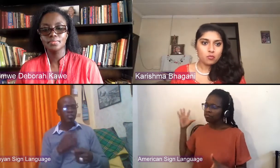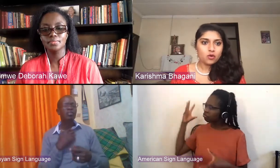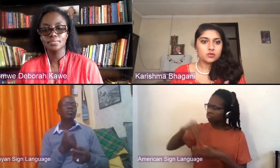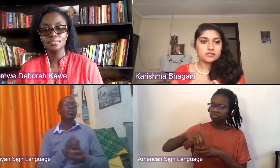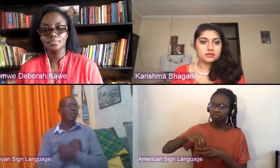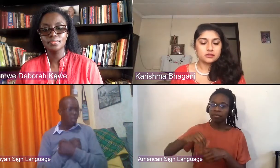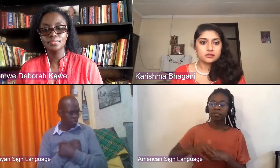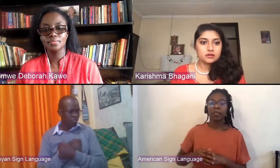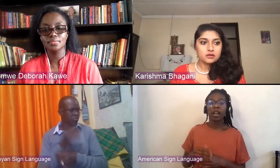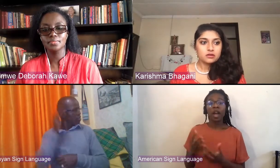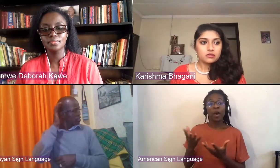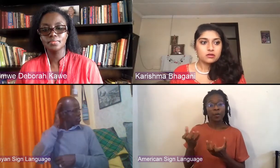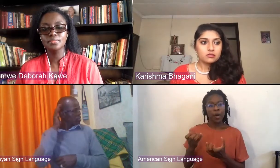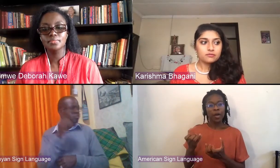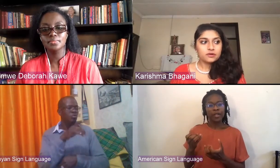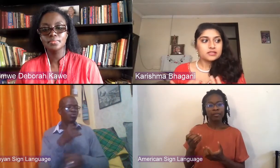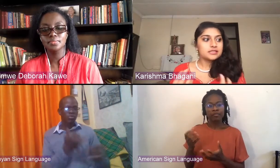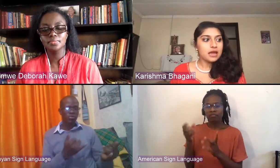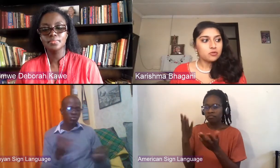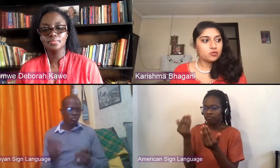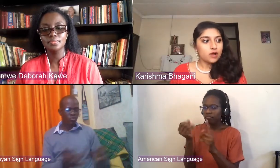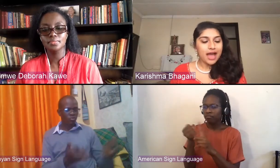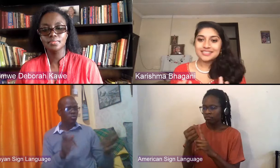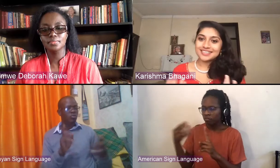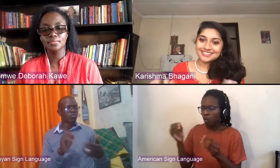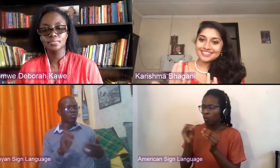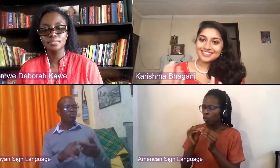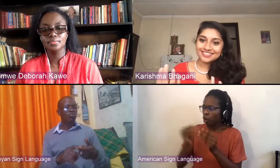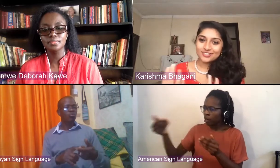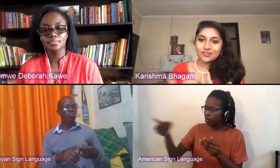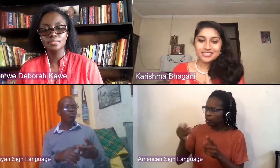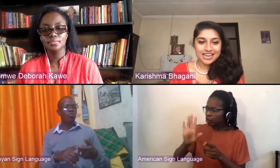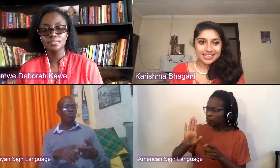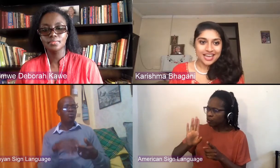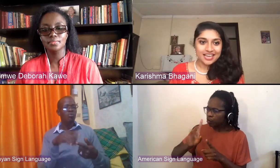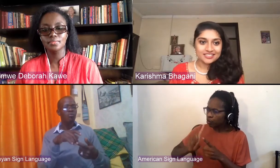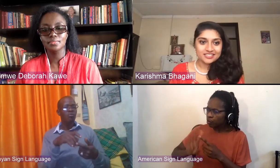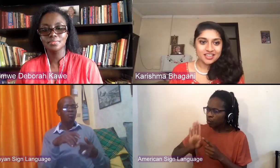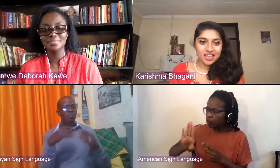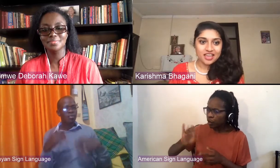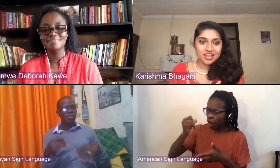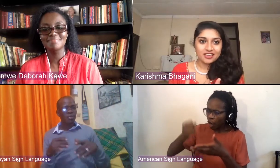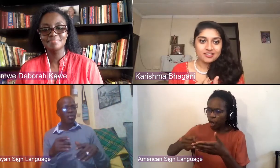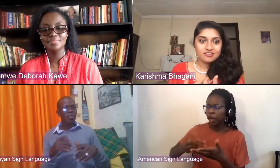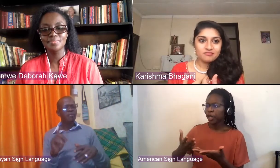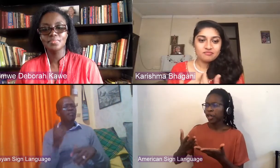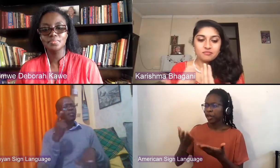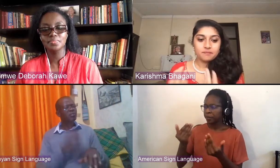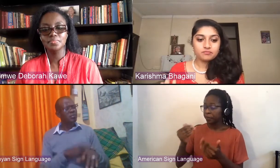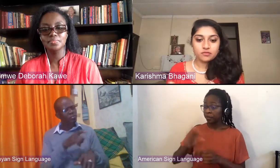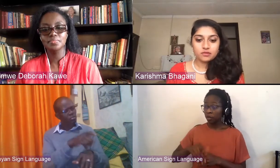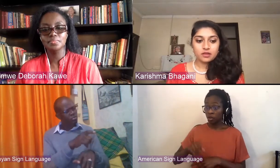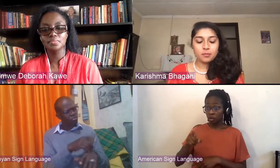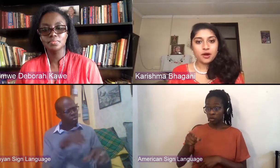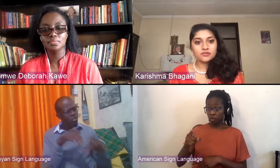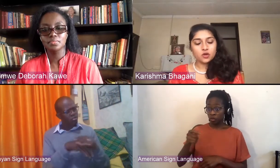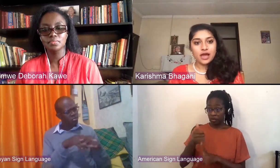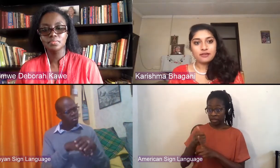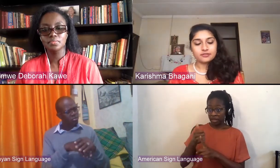What was the first time you accessed storytelling as a part of your life?